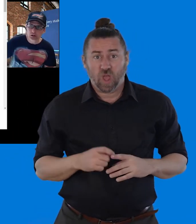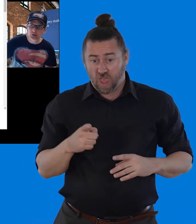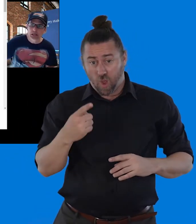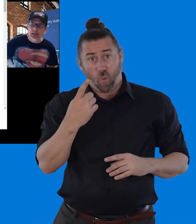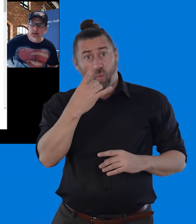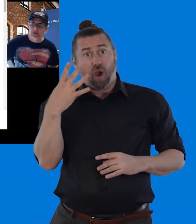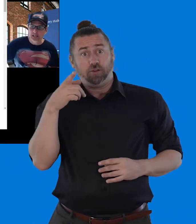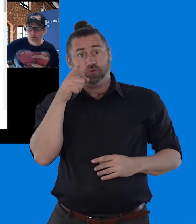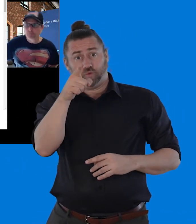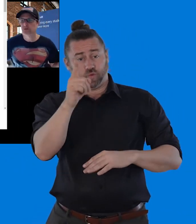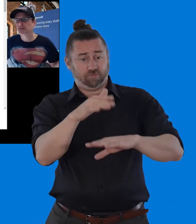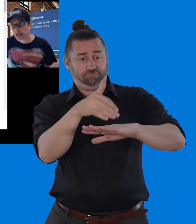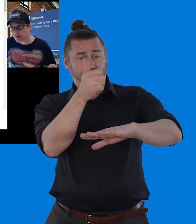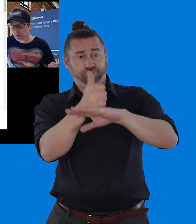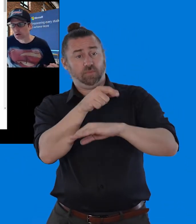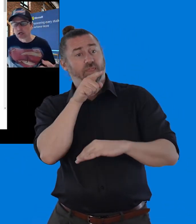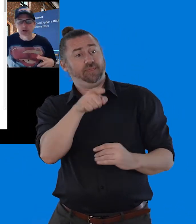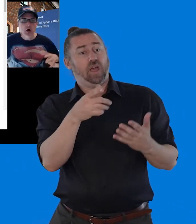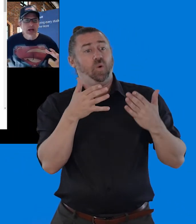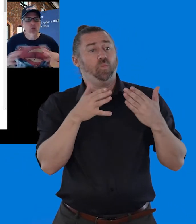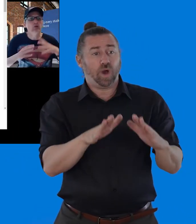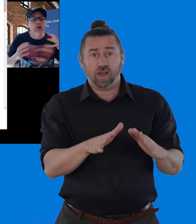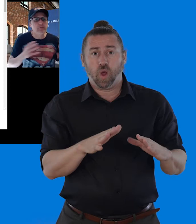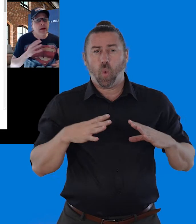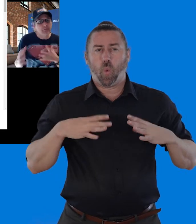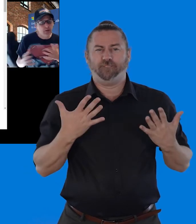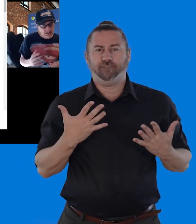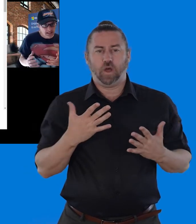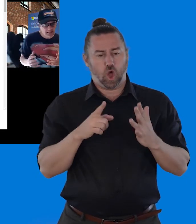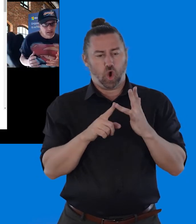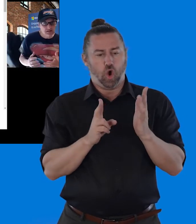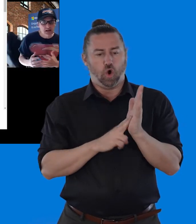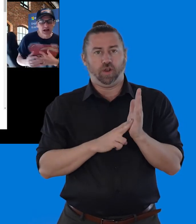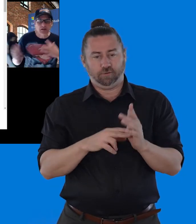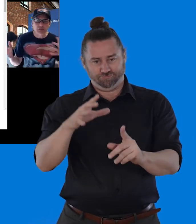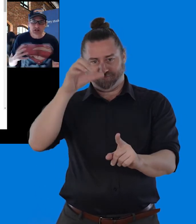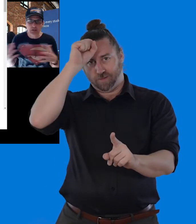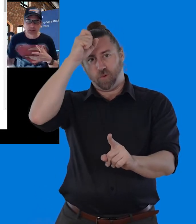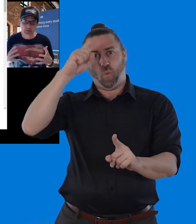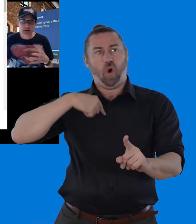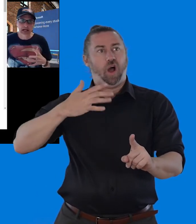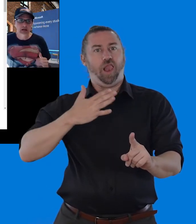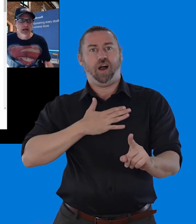you know, text preferences and then, you know, it will remember my settings. And every time I come back in,